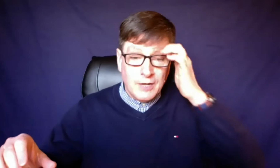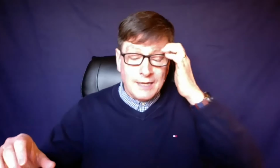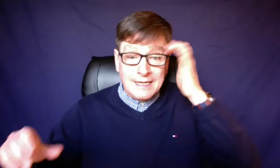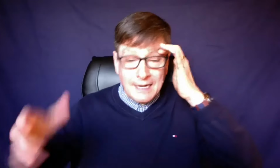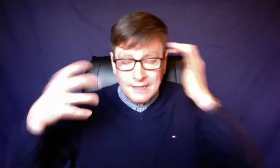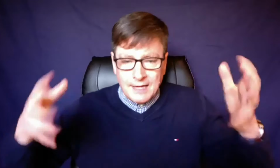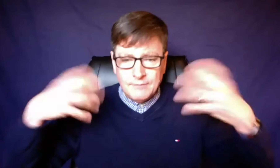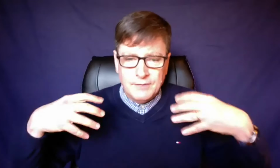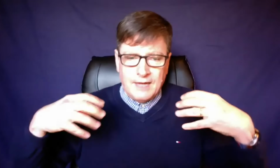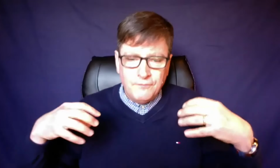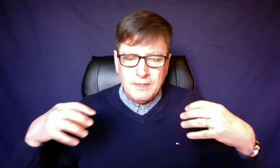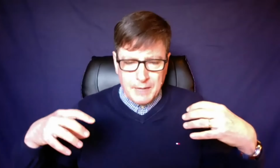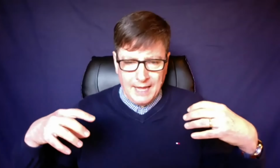about where theirened has and